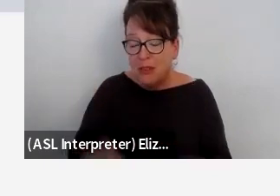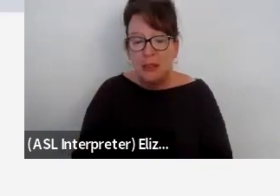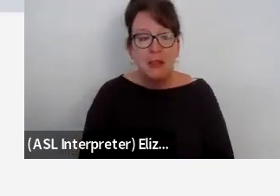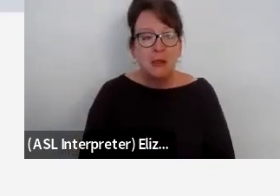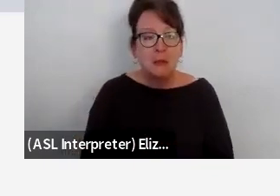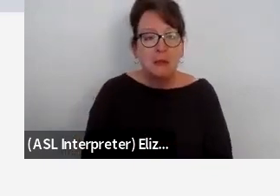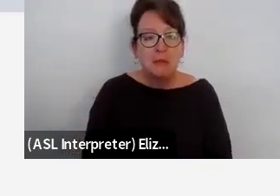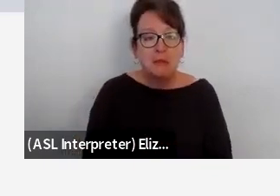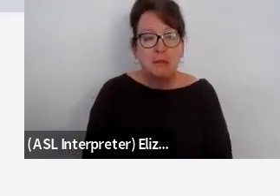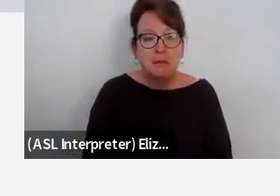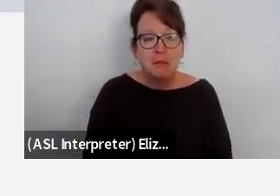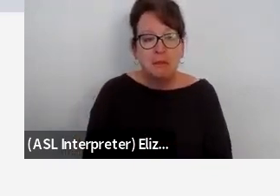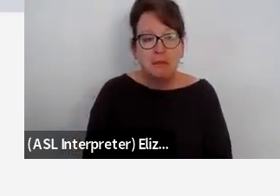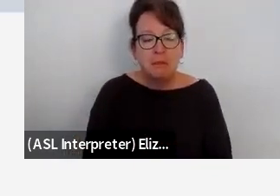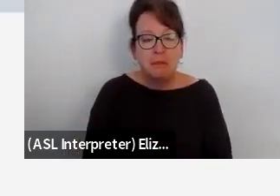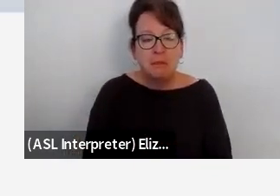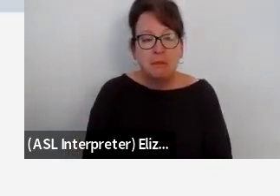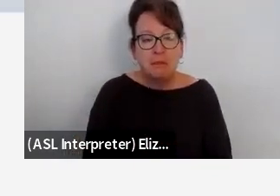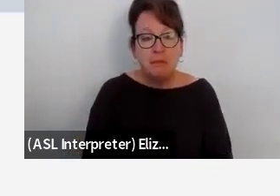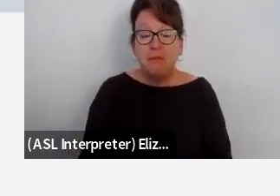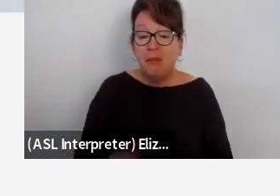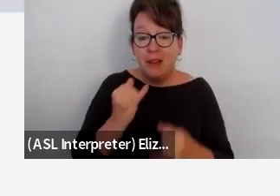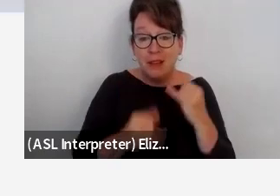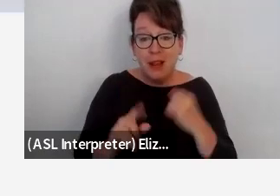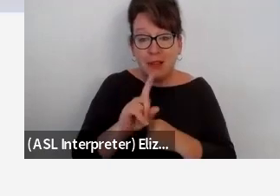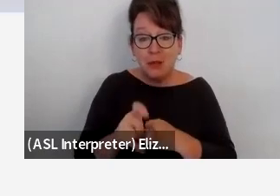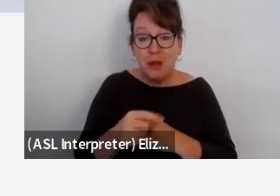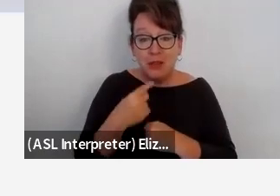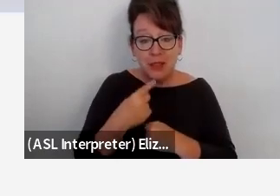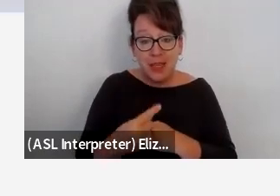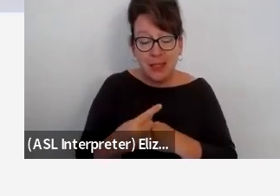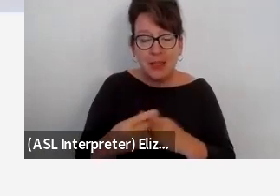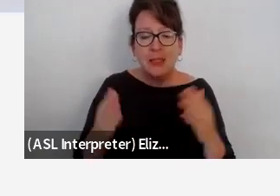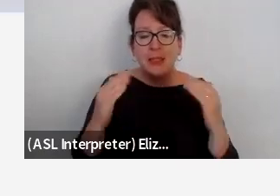collaborate and connect. And I think it's really,